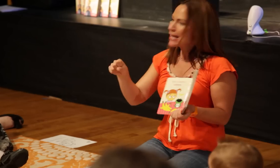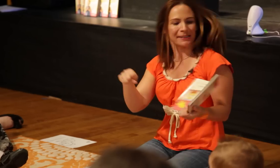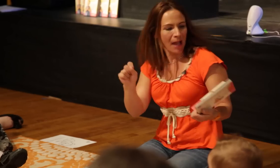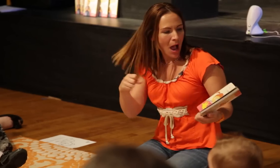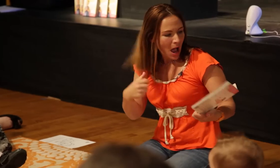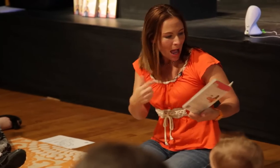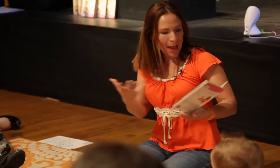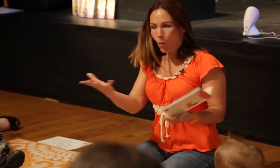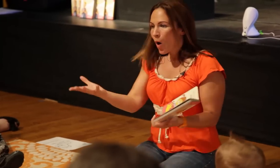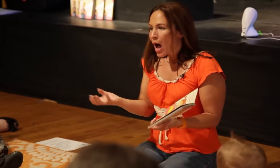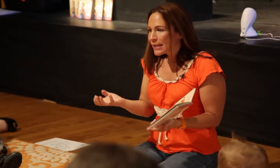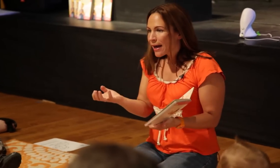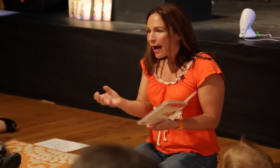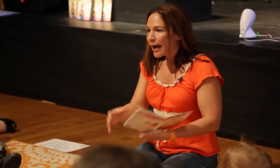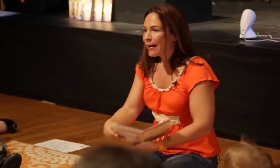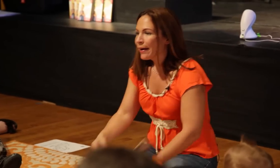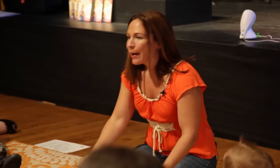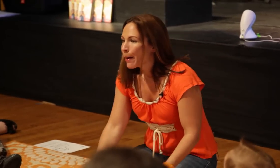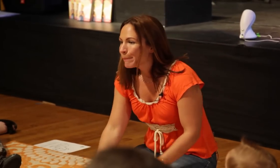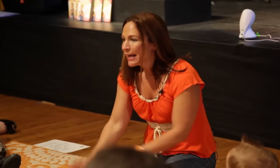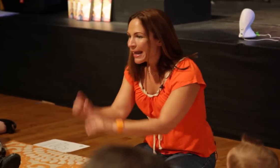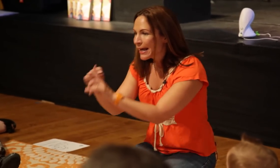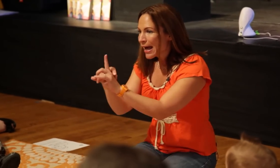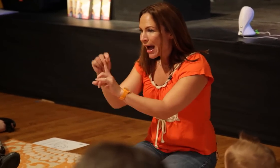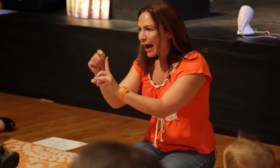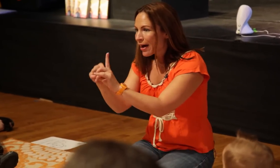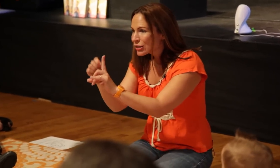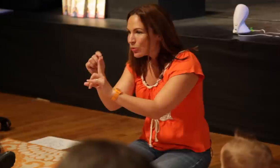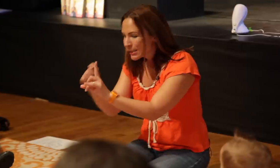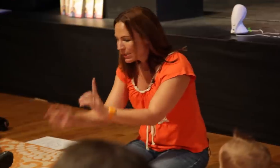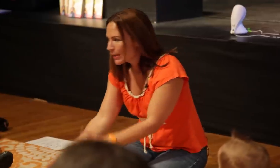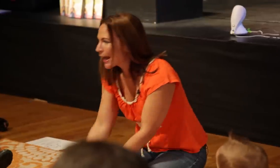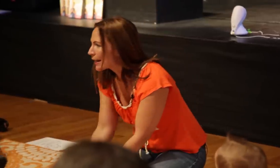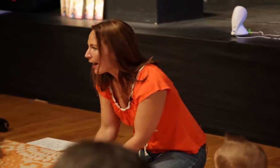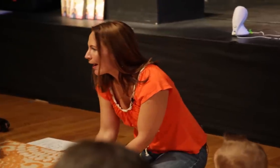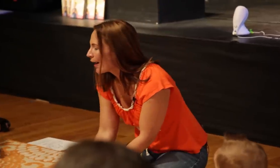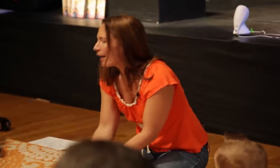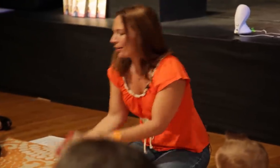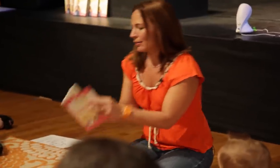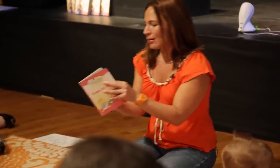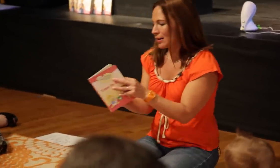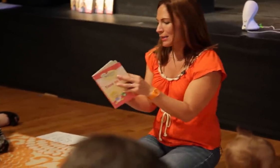YES. I WANT a BANANA. She wants a banana. Let's see what's next.